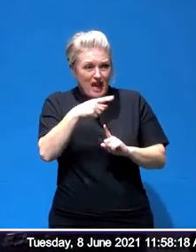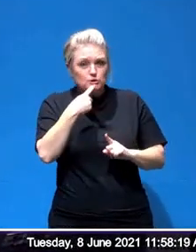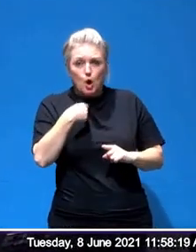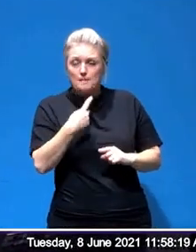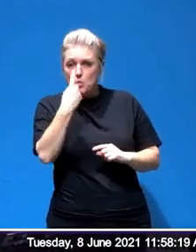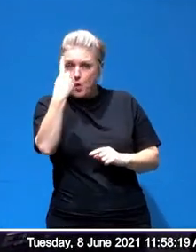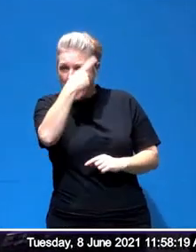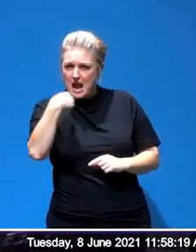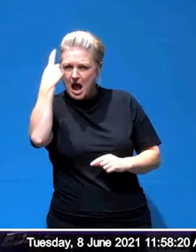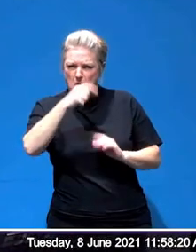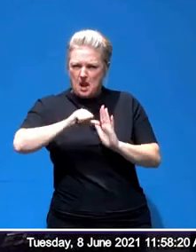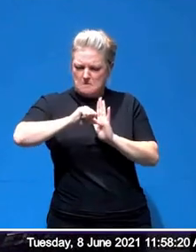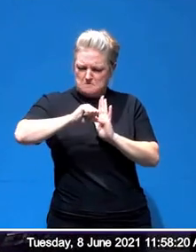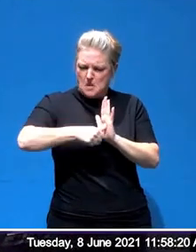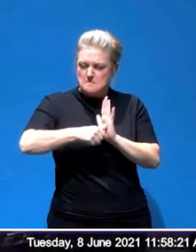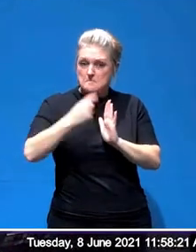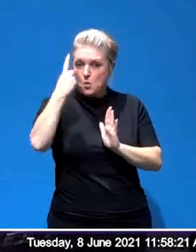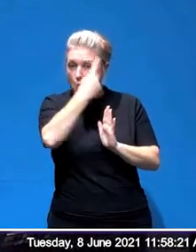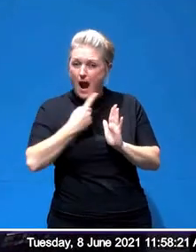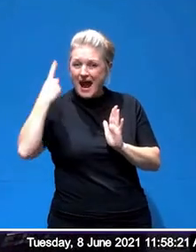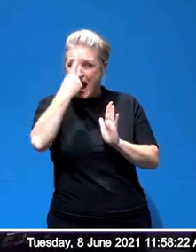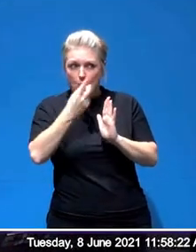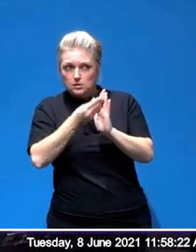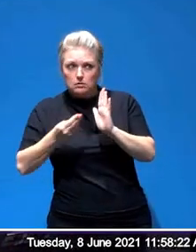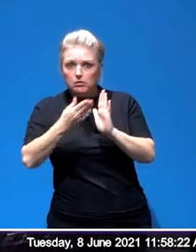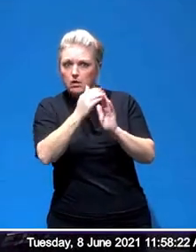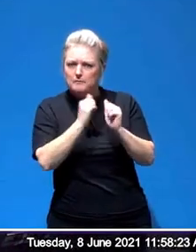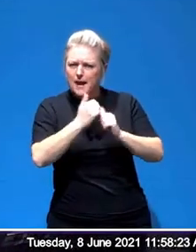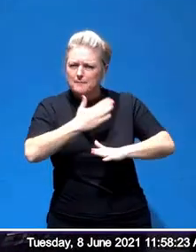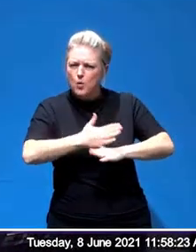to get the paperwork in and then had to wait for a month for a reply to it.